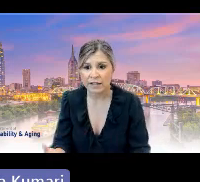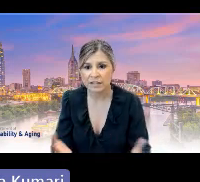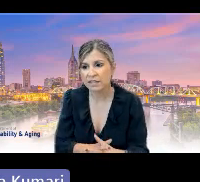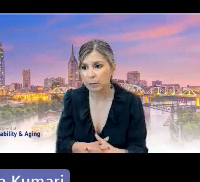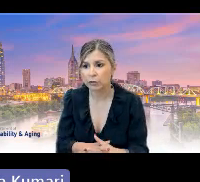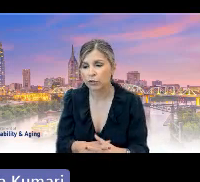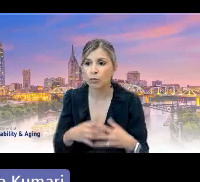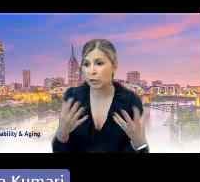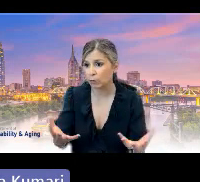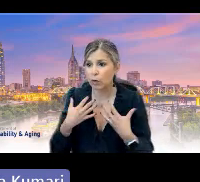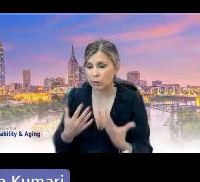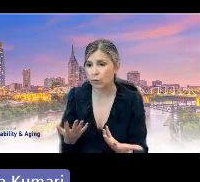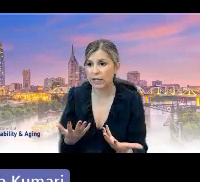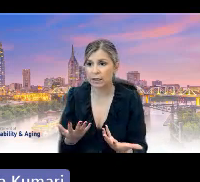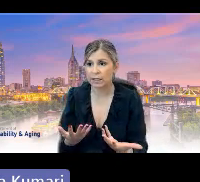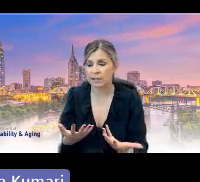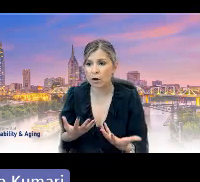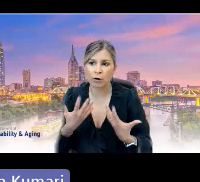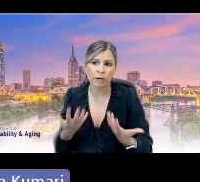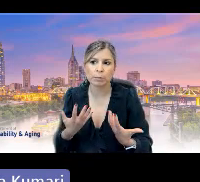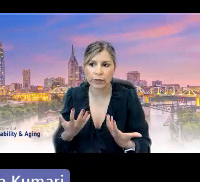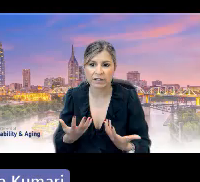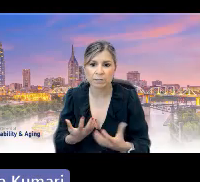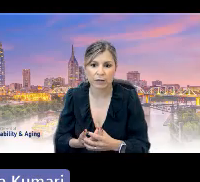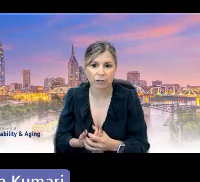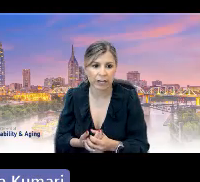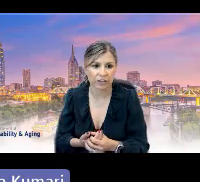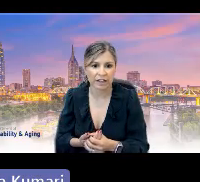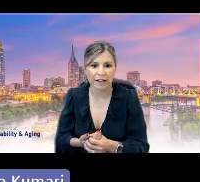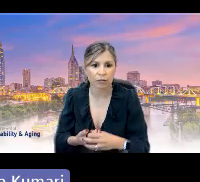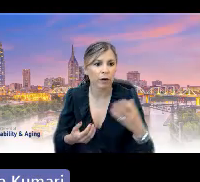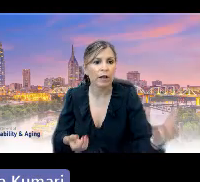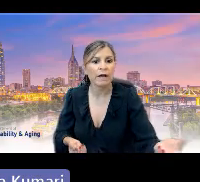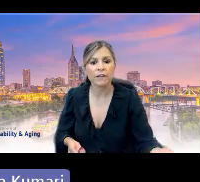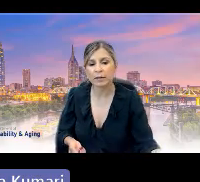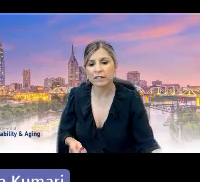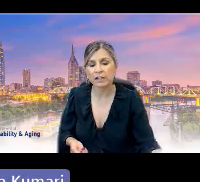This is similar to what we can our employee sponsored HSAs where families